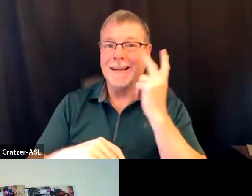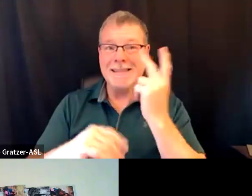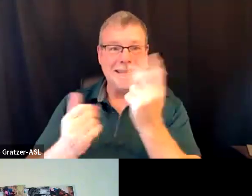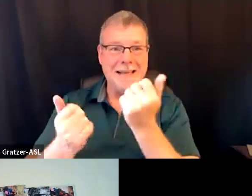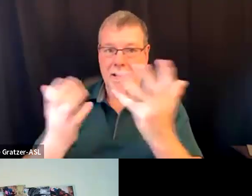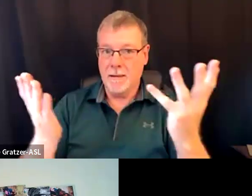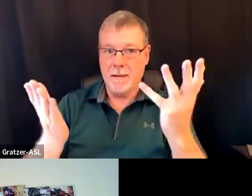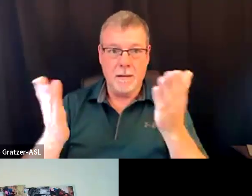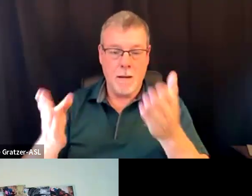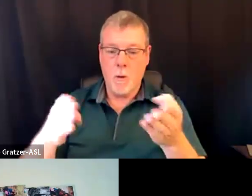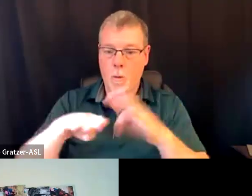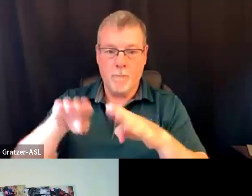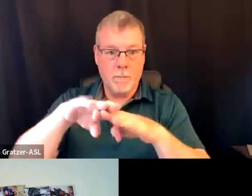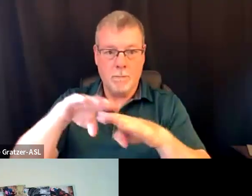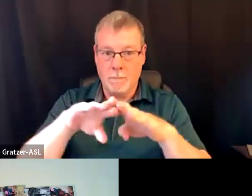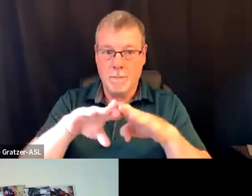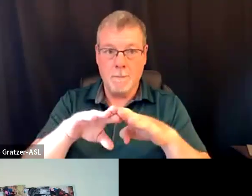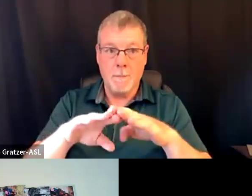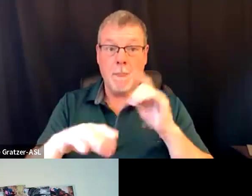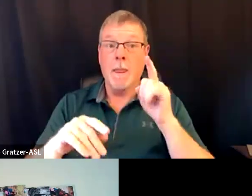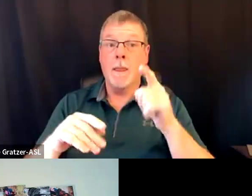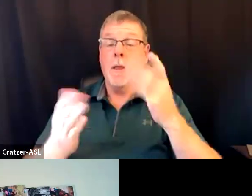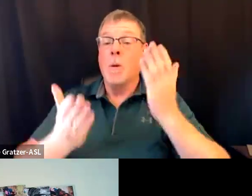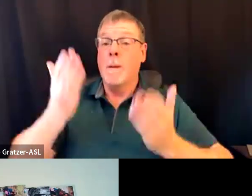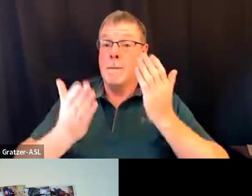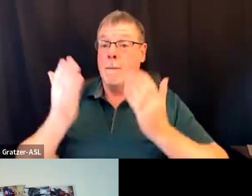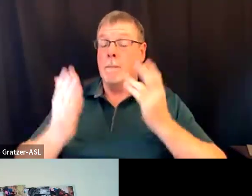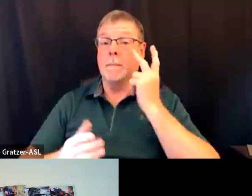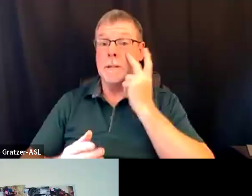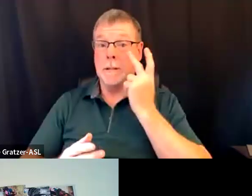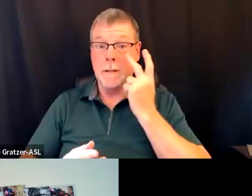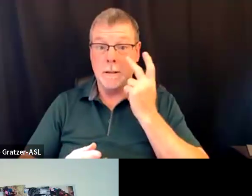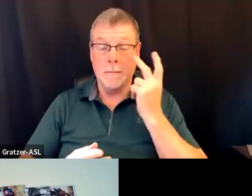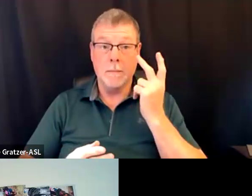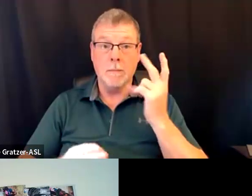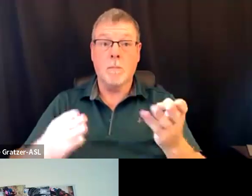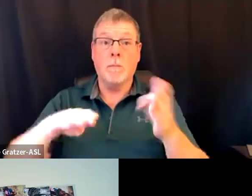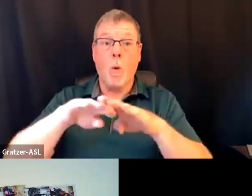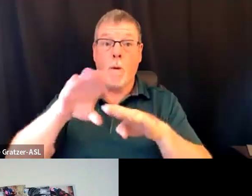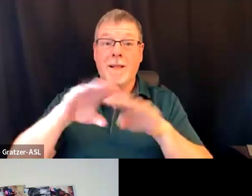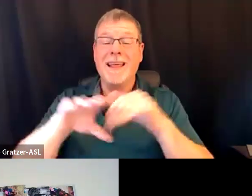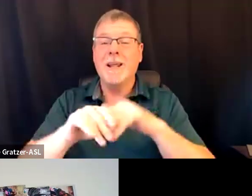with those overlapping enrollments. You may see that overlapping in your system performance measures